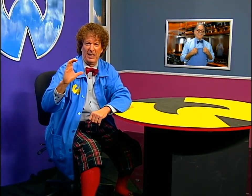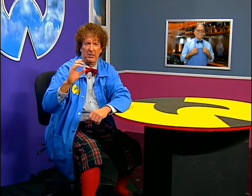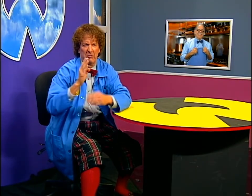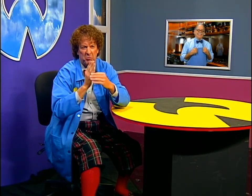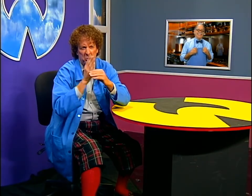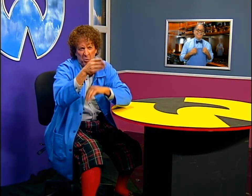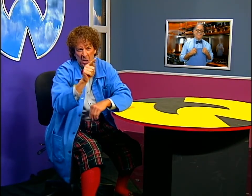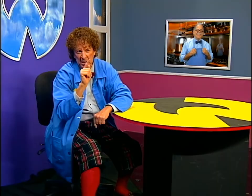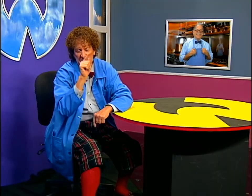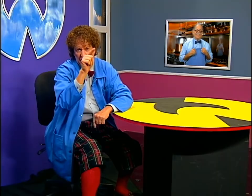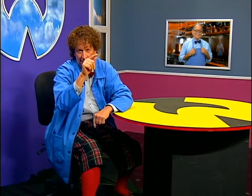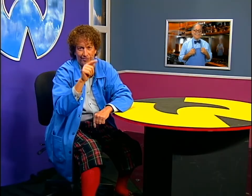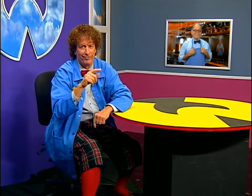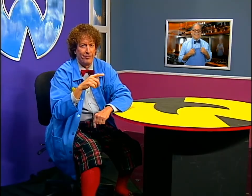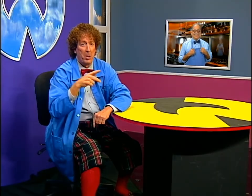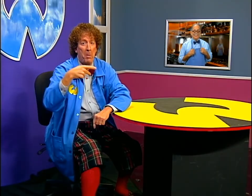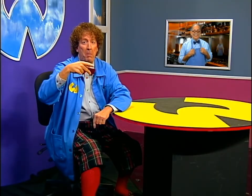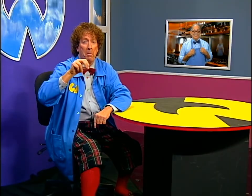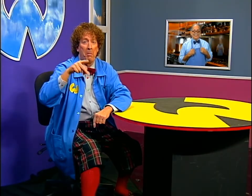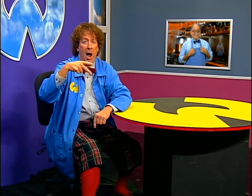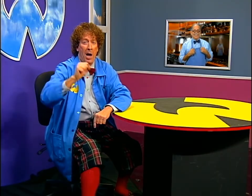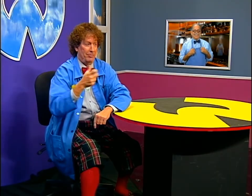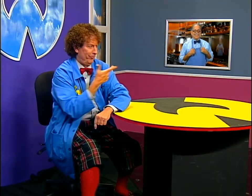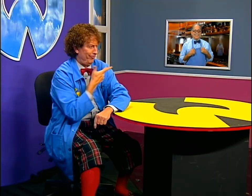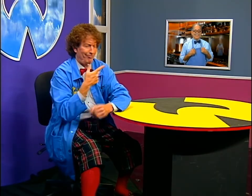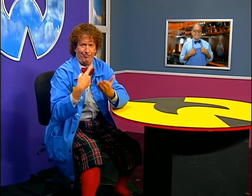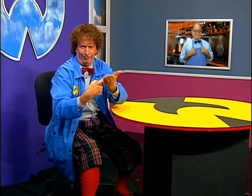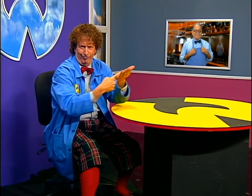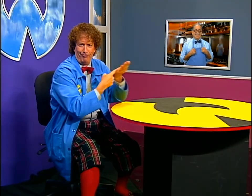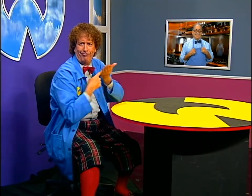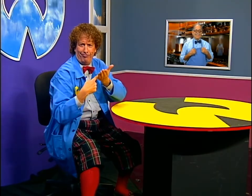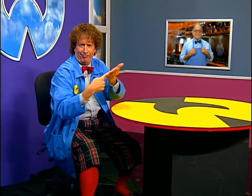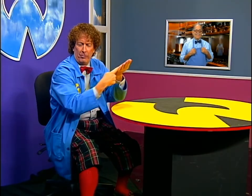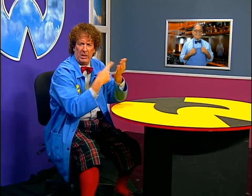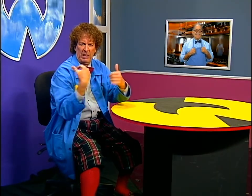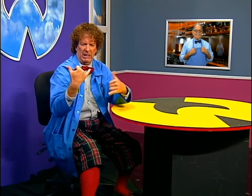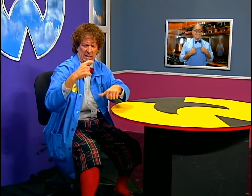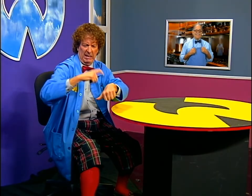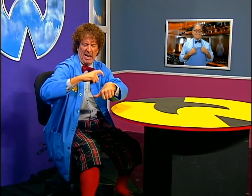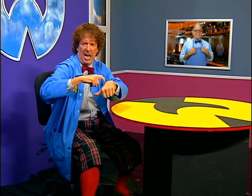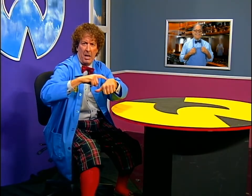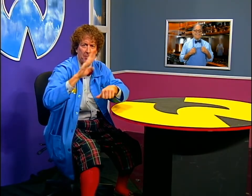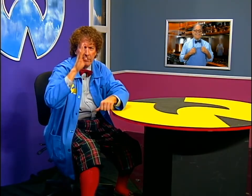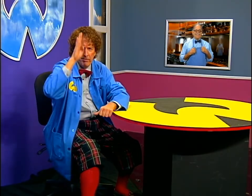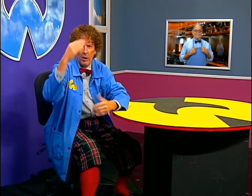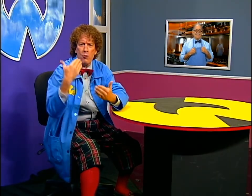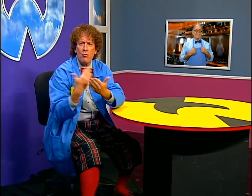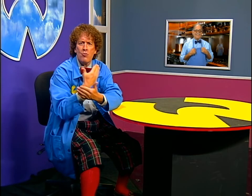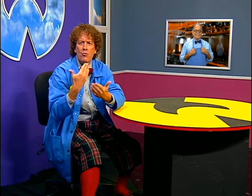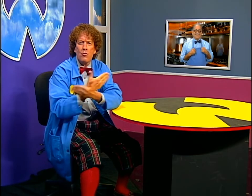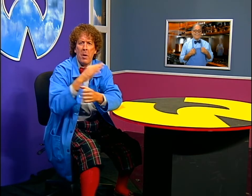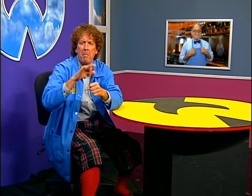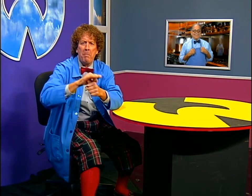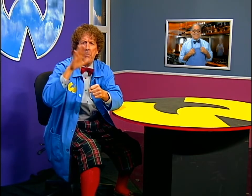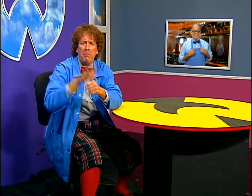YOU SEE, I'M GOING TO A COSTUME PARTY TONIGHT. WE'RE GOING TO HAVE IT AT THE FINGER FOOD CAFE,